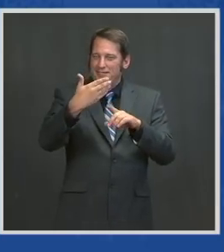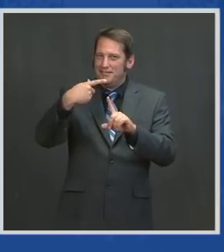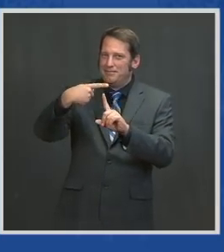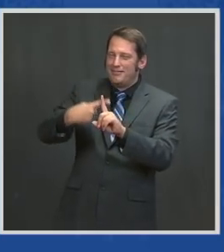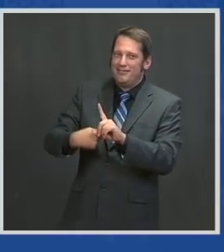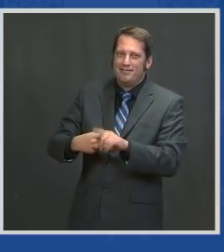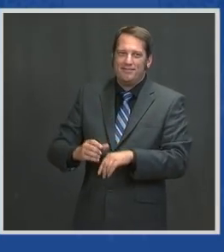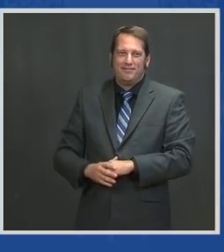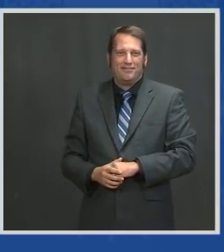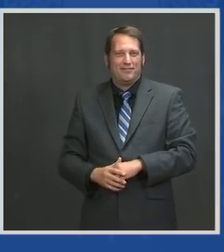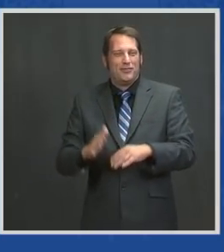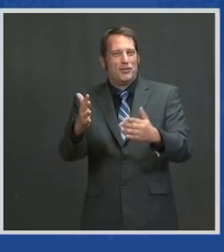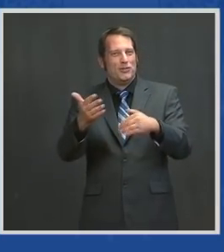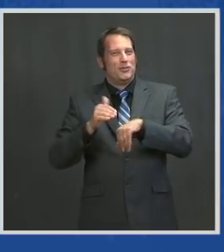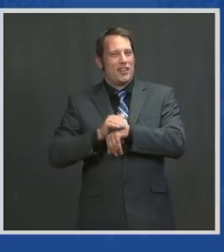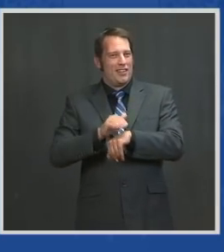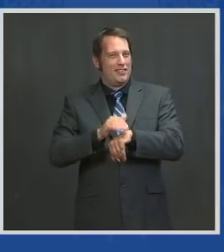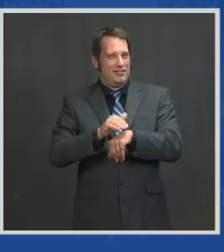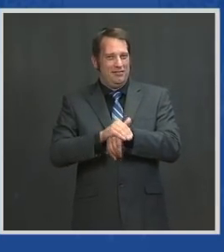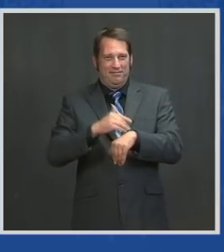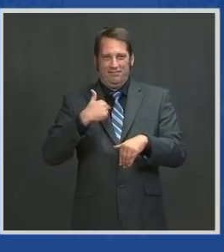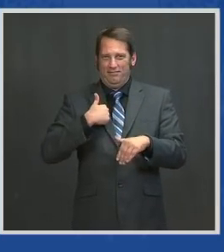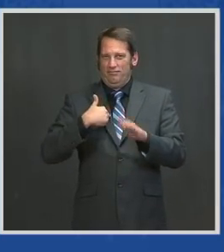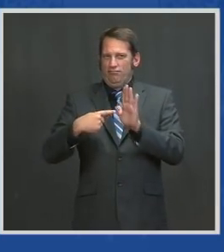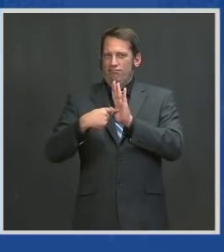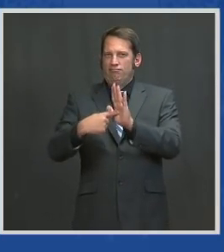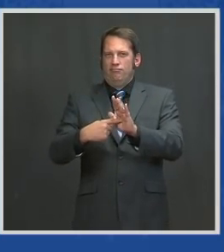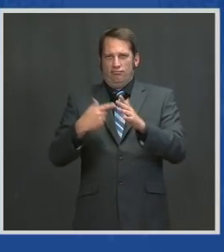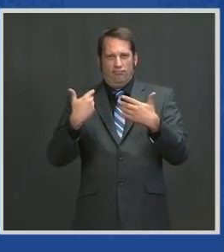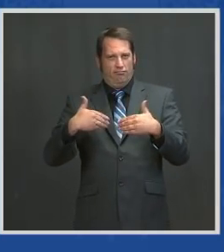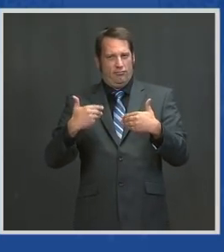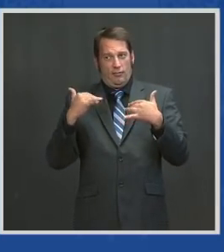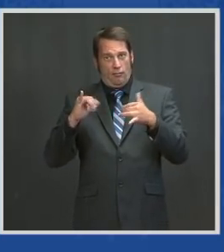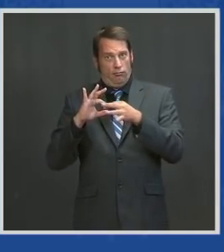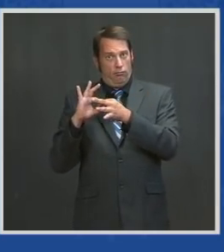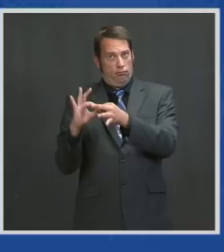of the strength of relationships as every single one of you